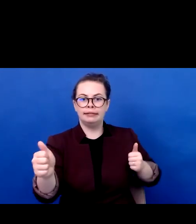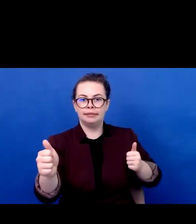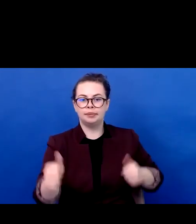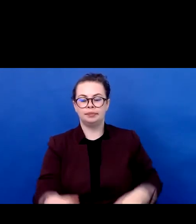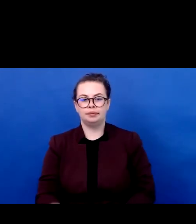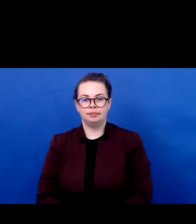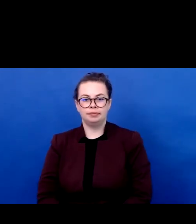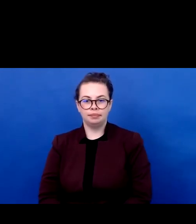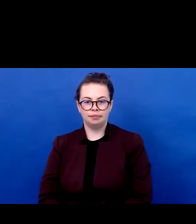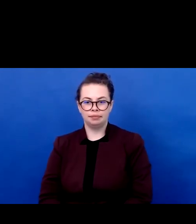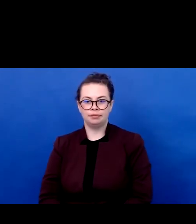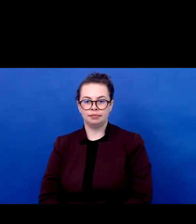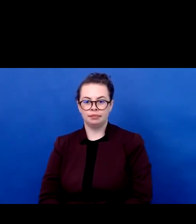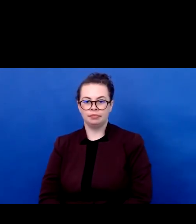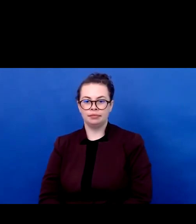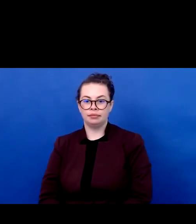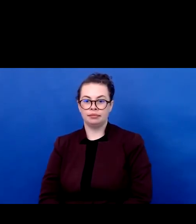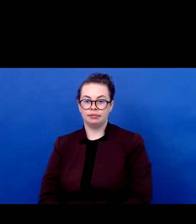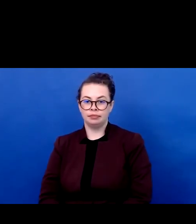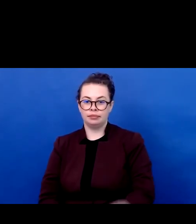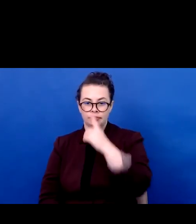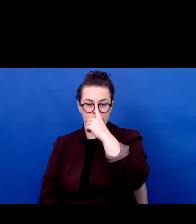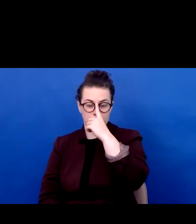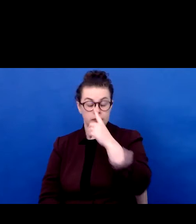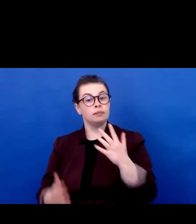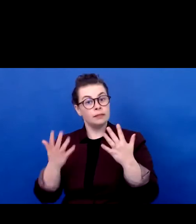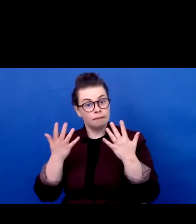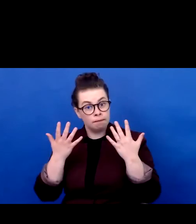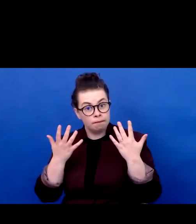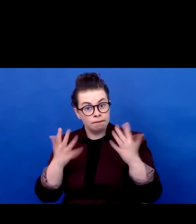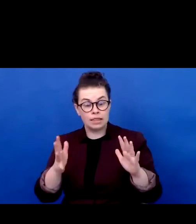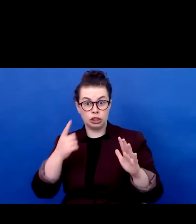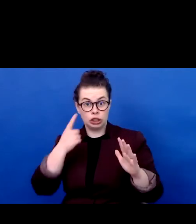and reacted data on how many persons with disability have been affected by coffee 19